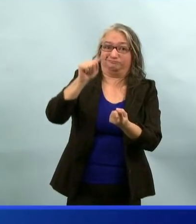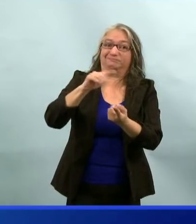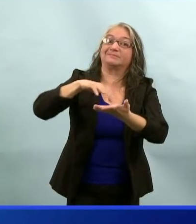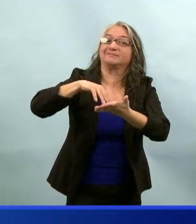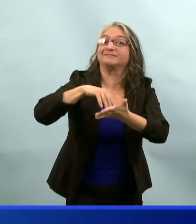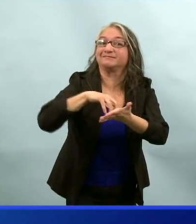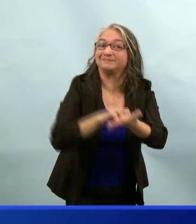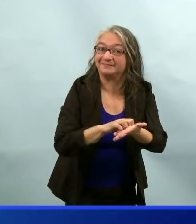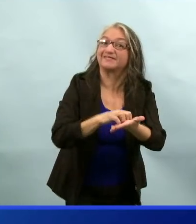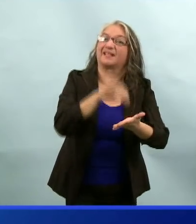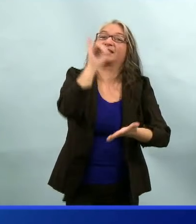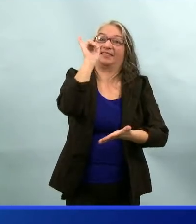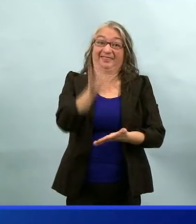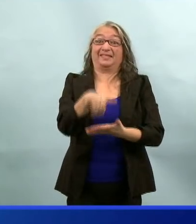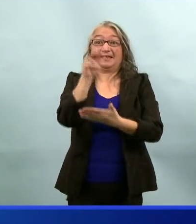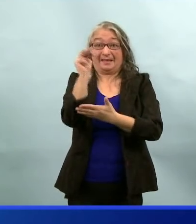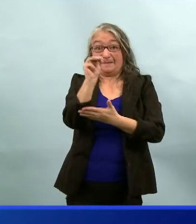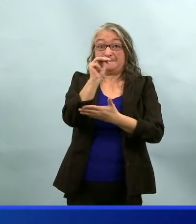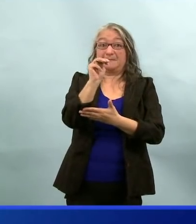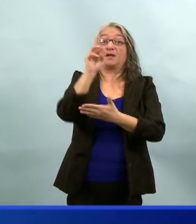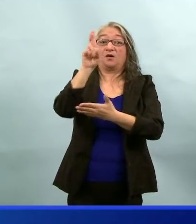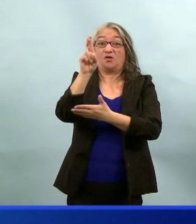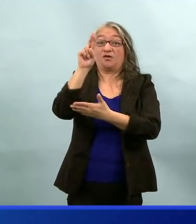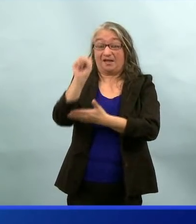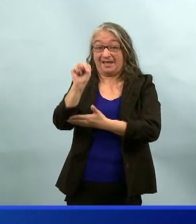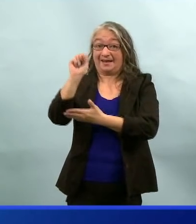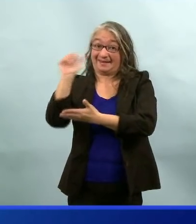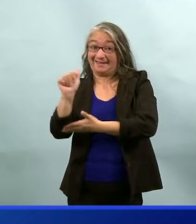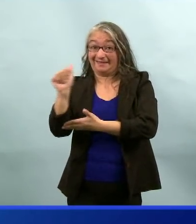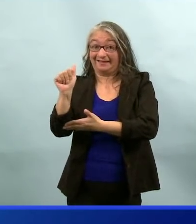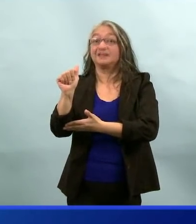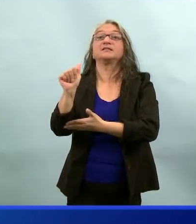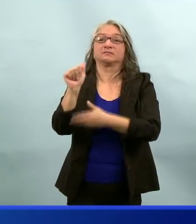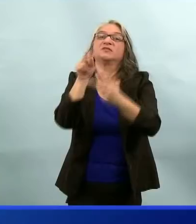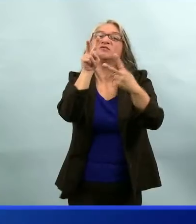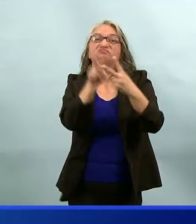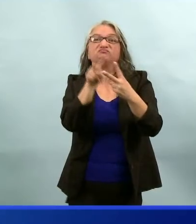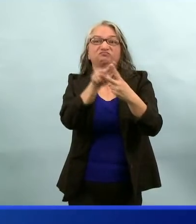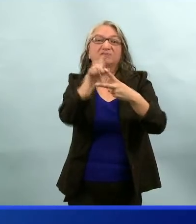like those from pfizer and moderna suggest that eventually they lose some of their